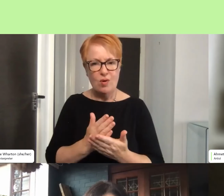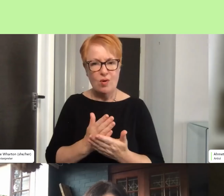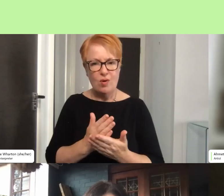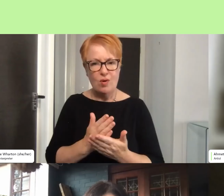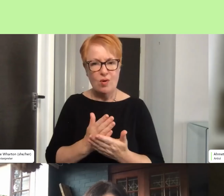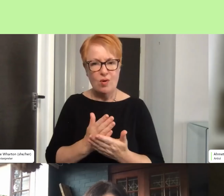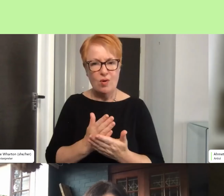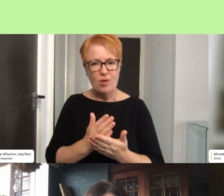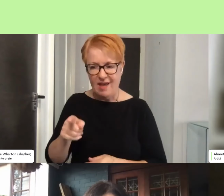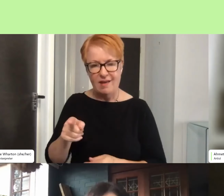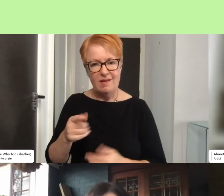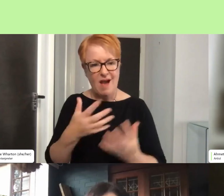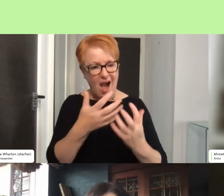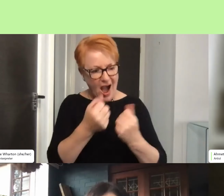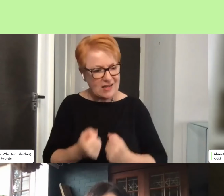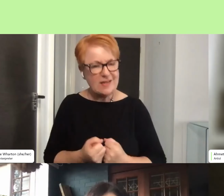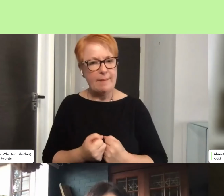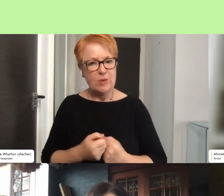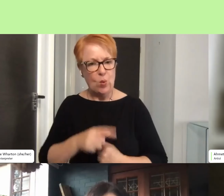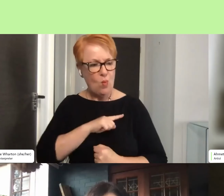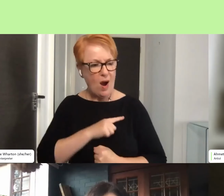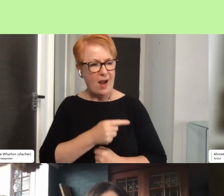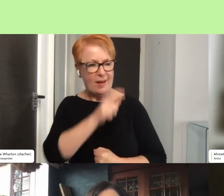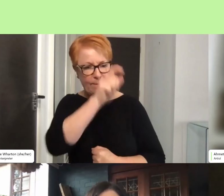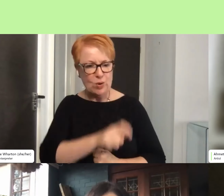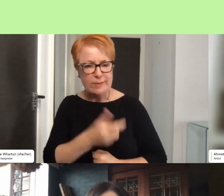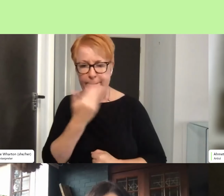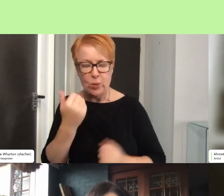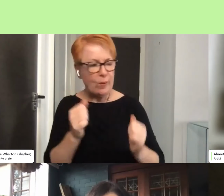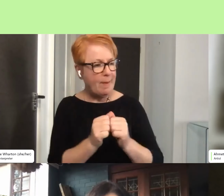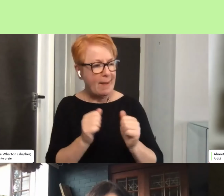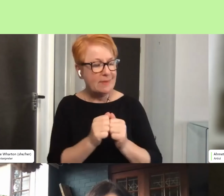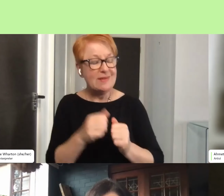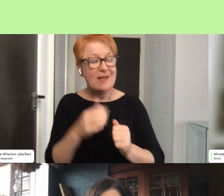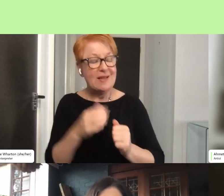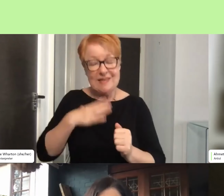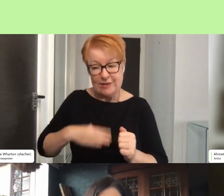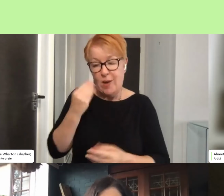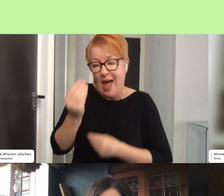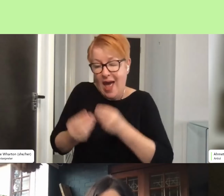without even knowing why and for whom, you know, they just think, creative time apart,